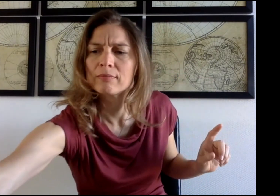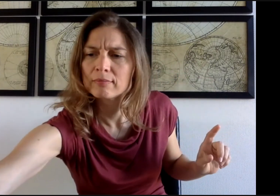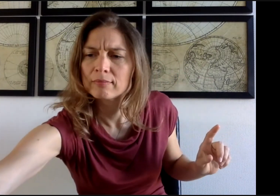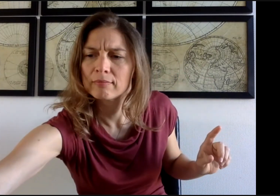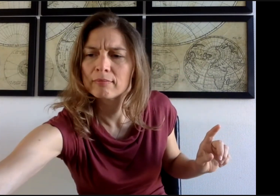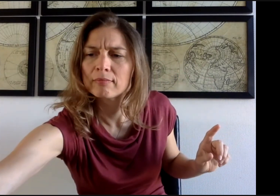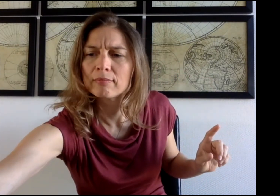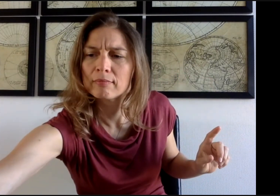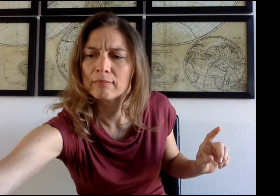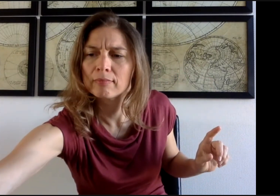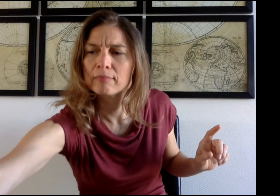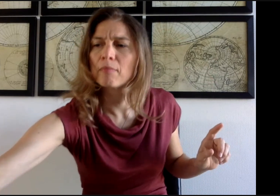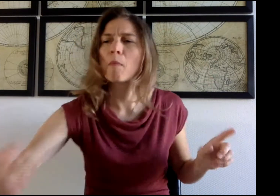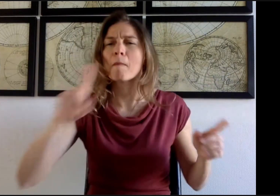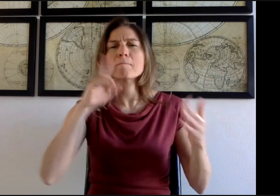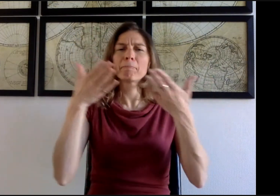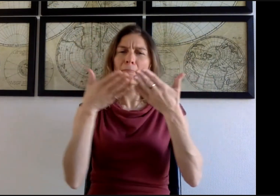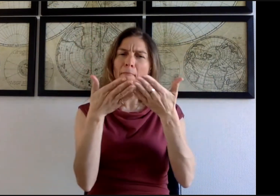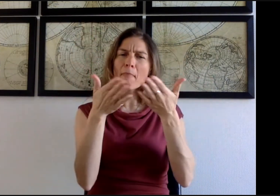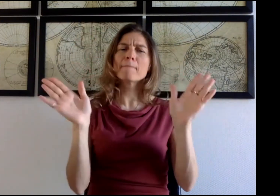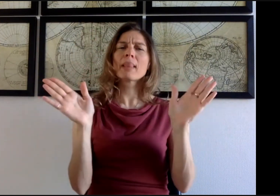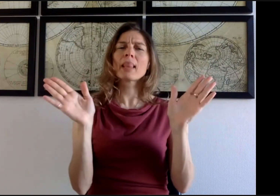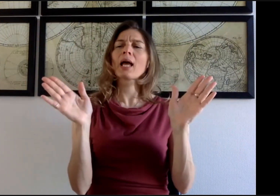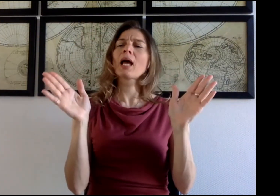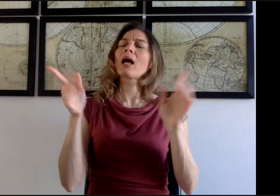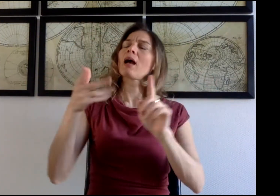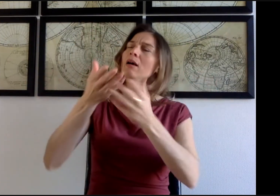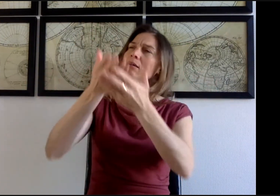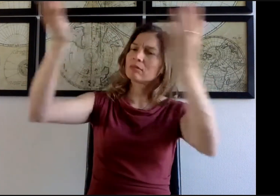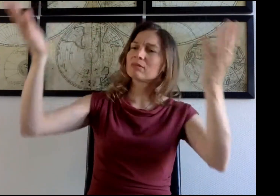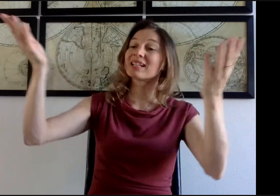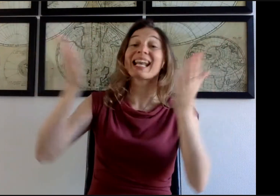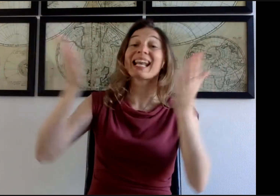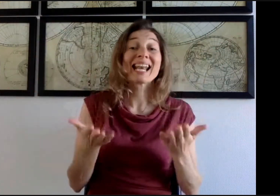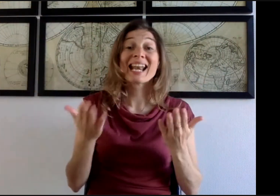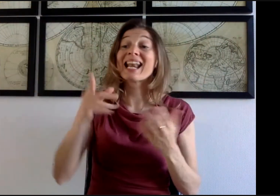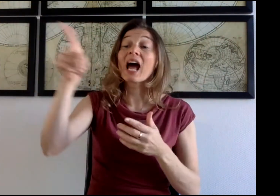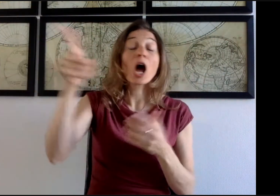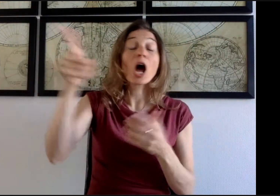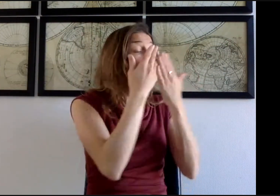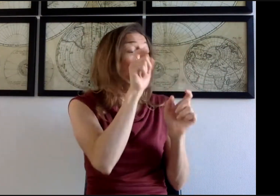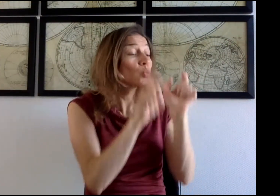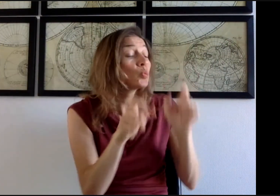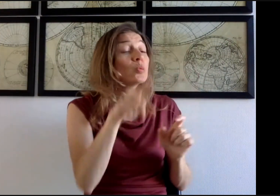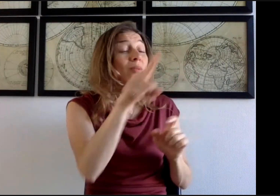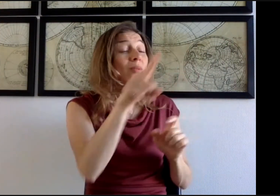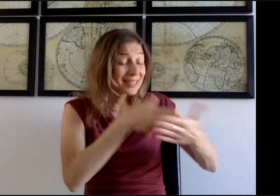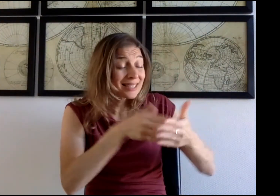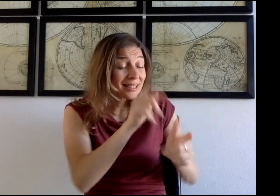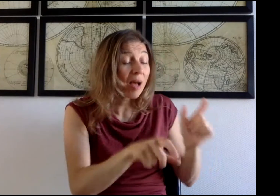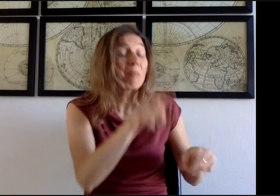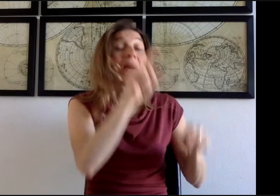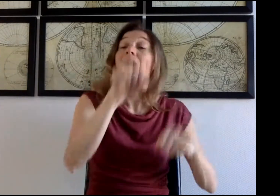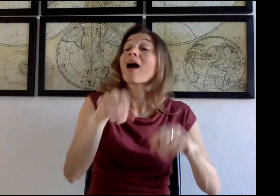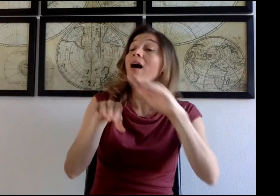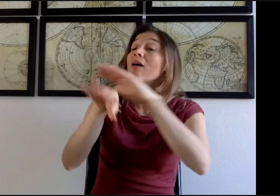The contents, again aren't accessible for students with disability.